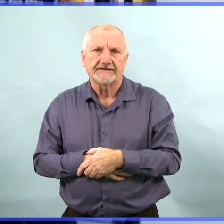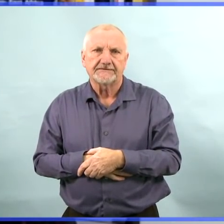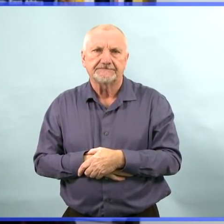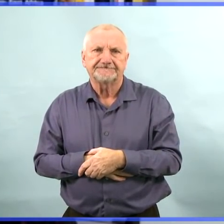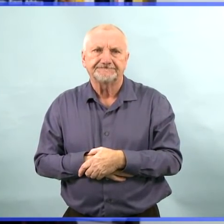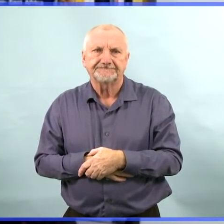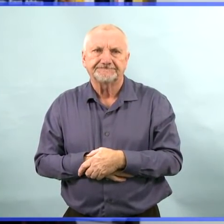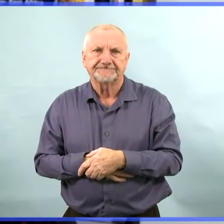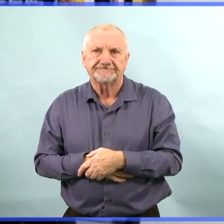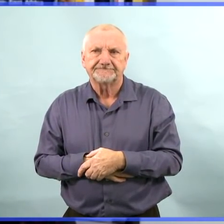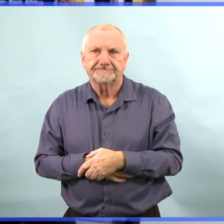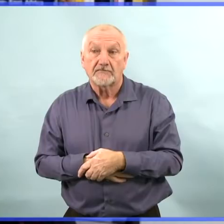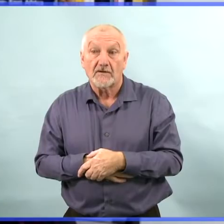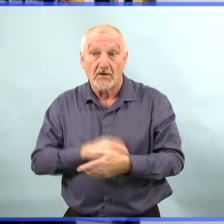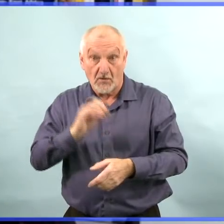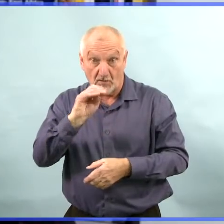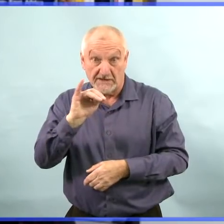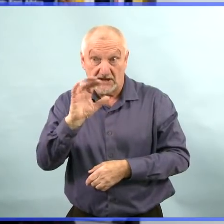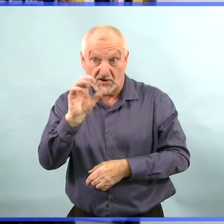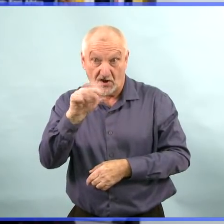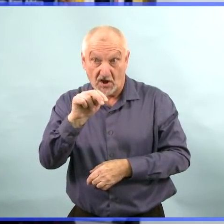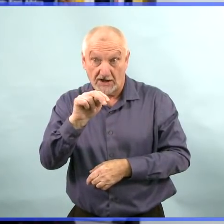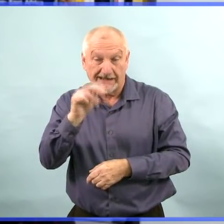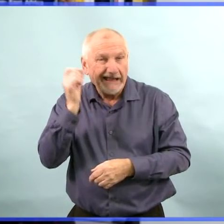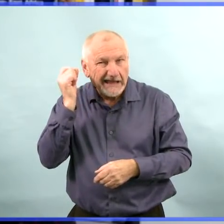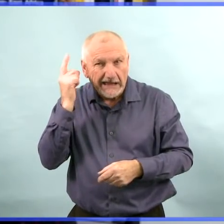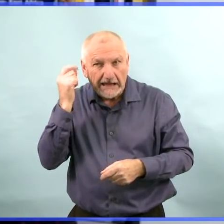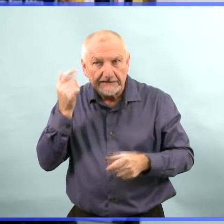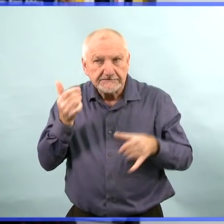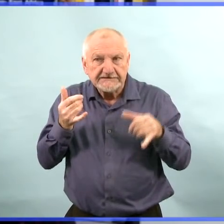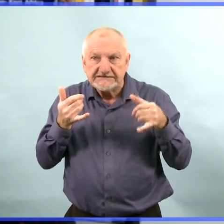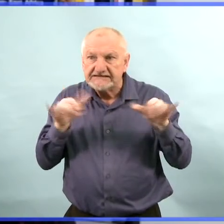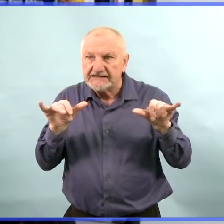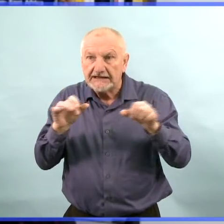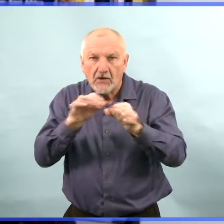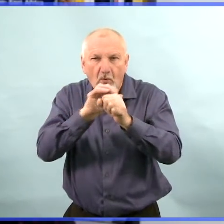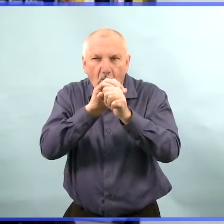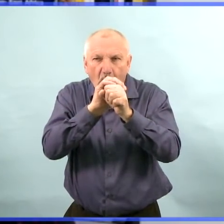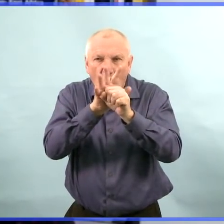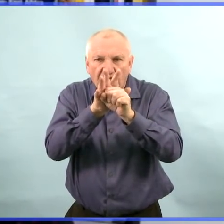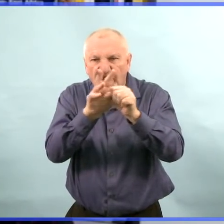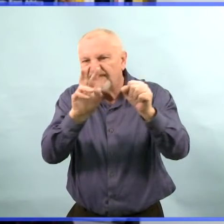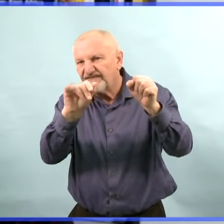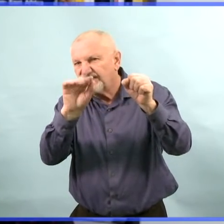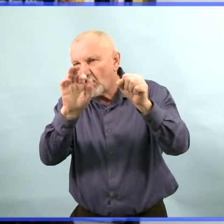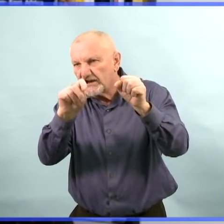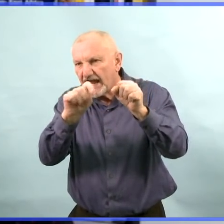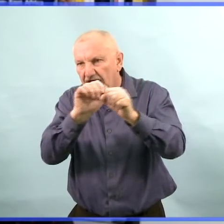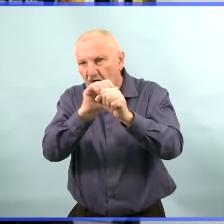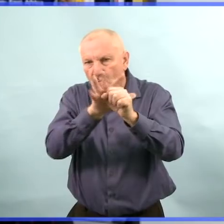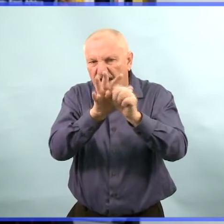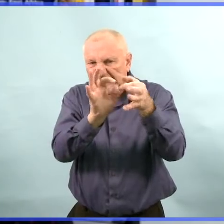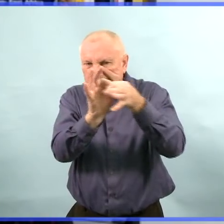omicron is still the same coronavirus our bodies are fantastic at creating complex